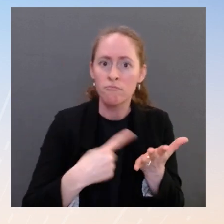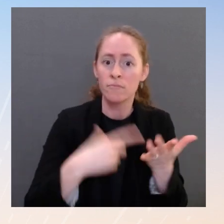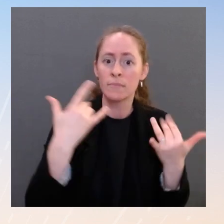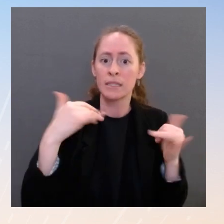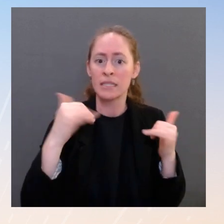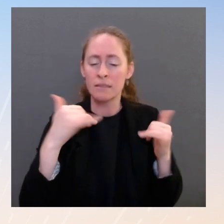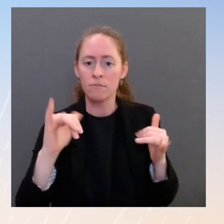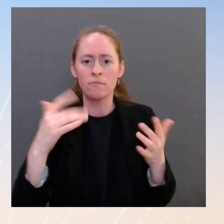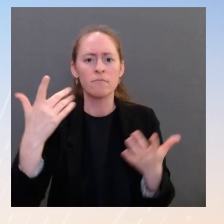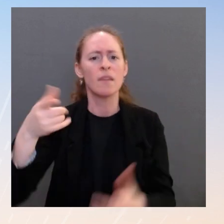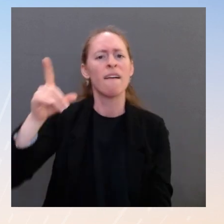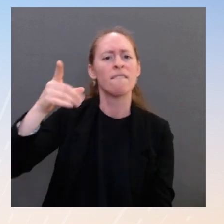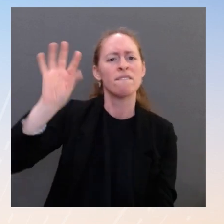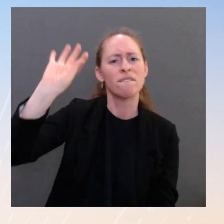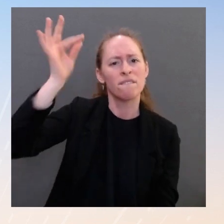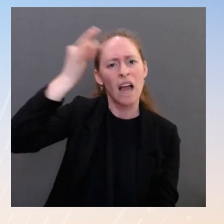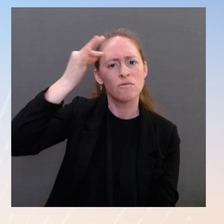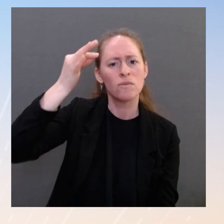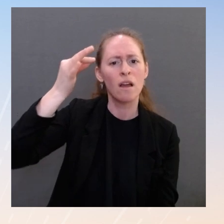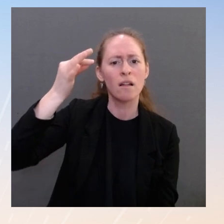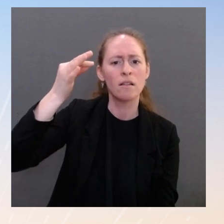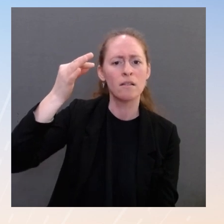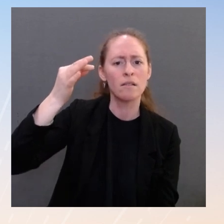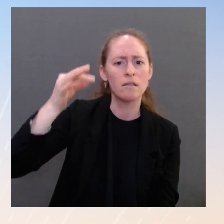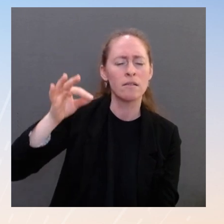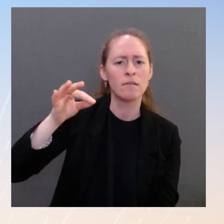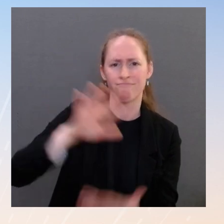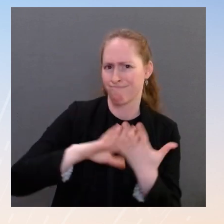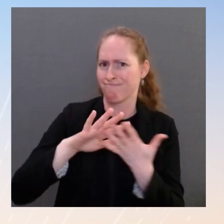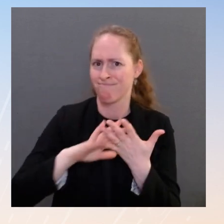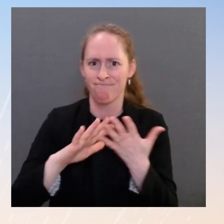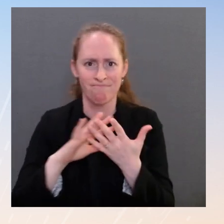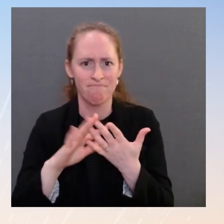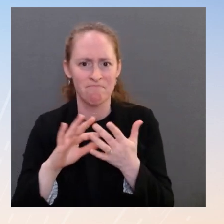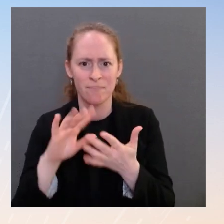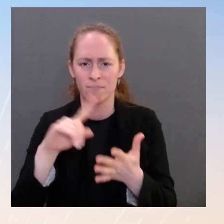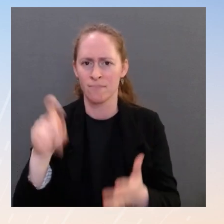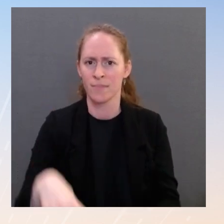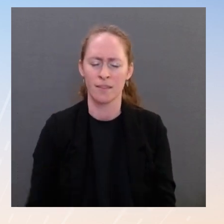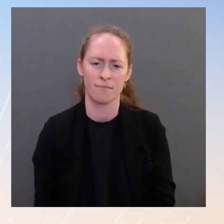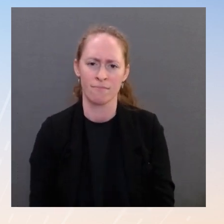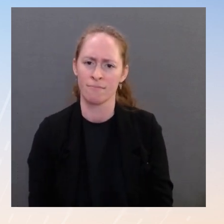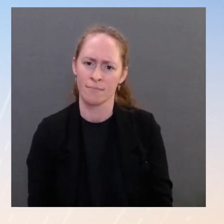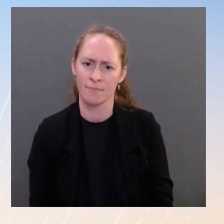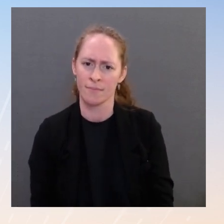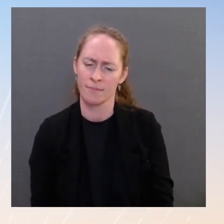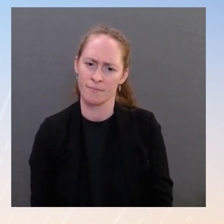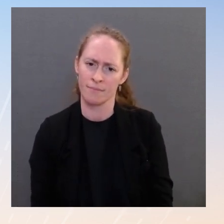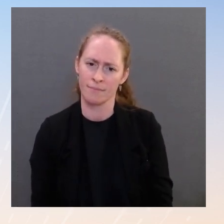would the President support that? Ms. Psaki: The President has long said that he's open to a range of options, including a federal gas tax holiday,